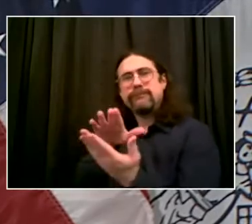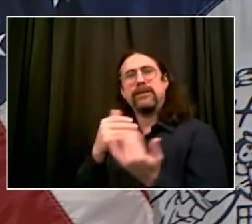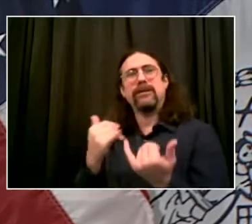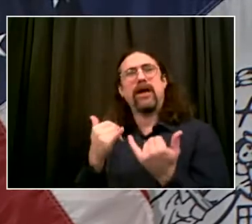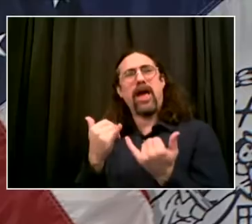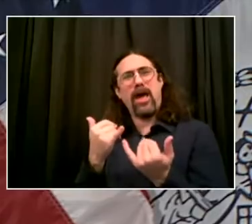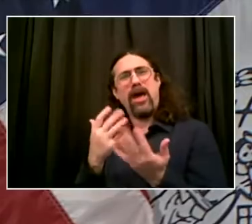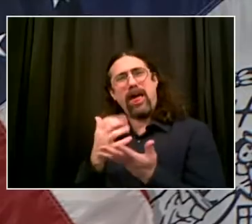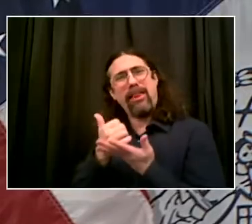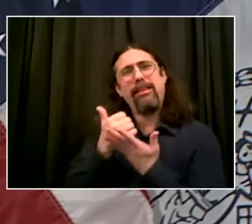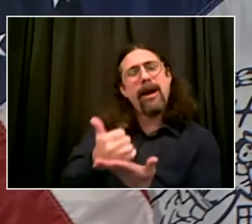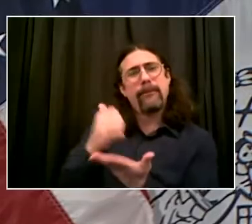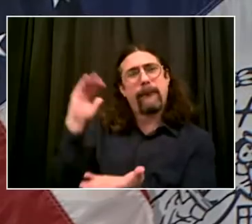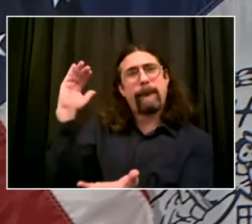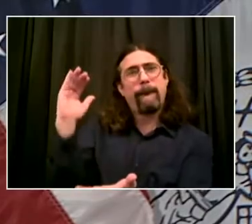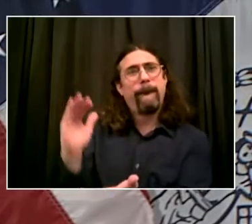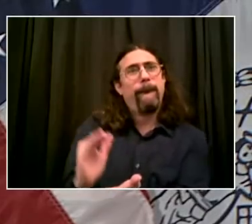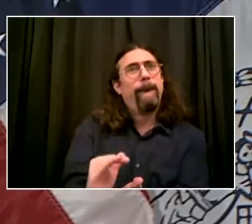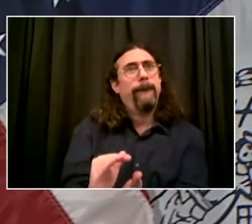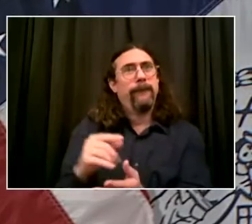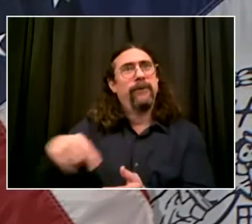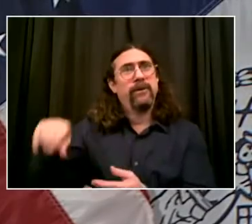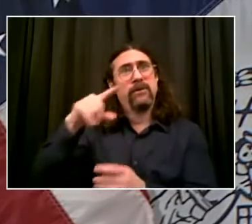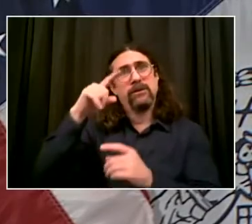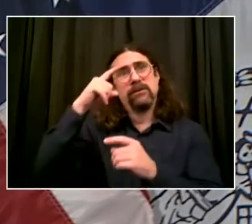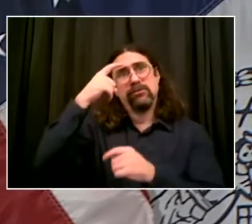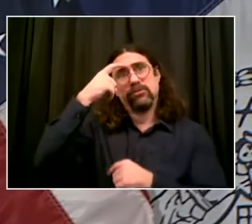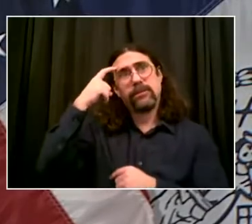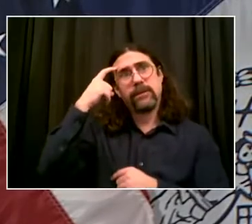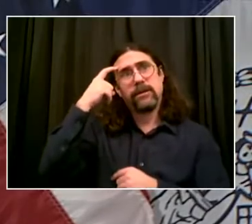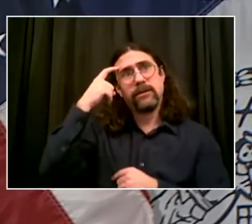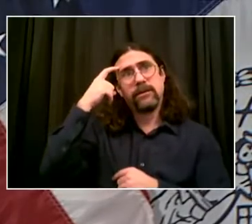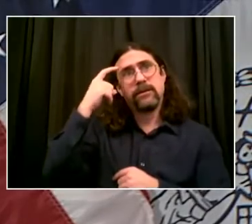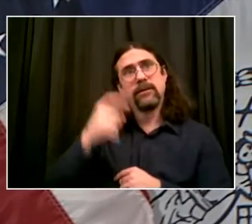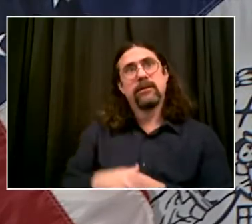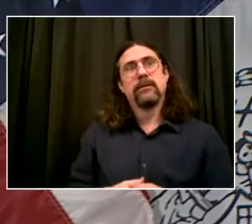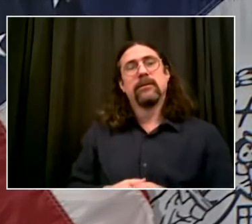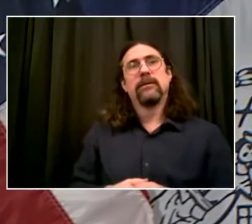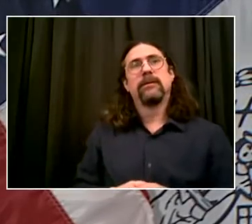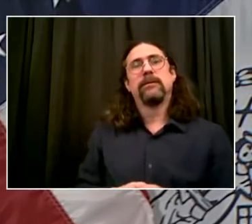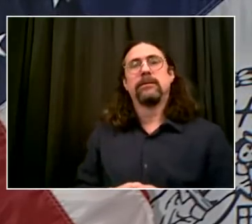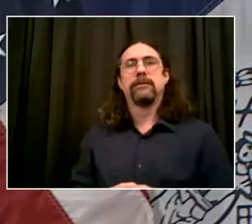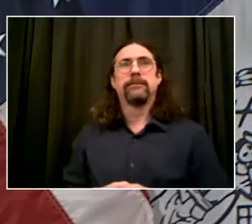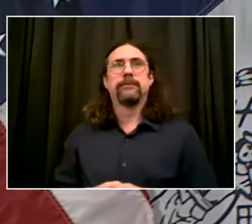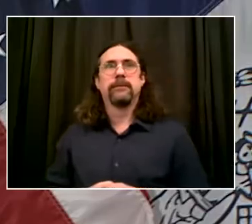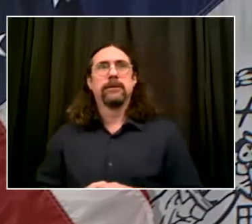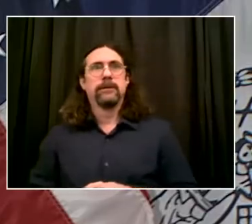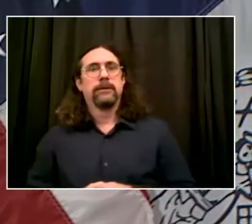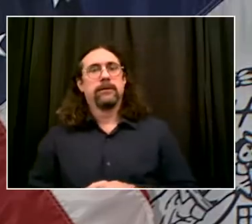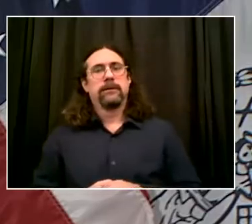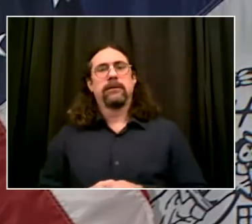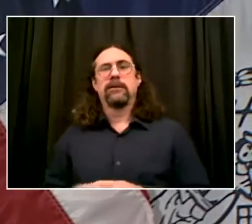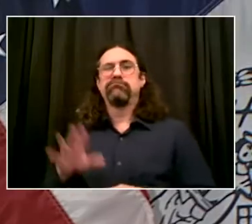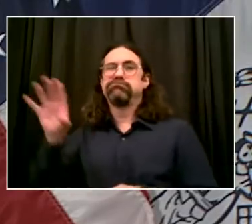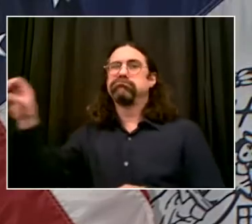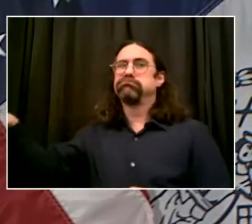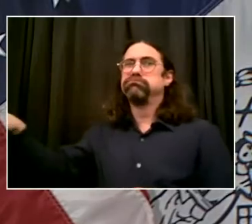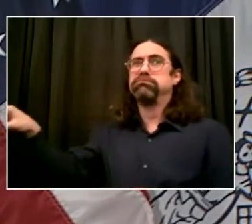DISCUSSION, THE EXPERIENCE HE WENT THROUGH, BRINGING HOUSTON SCHOOLS THE BACK AFTER HHRURIICANE E HARVEY IT WAS VERY MOVING TO ME